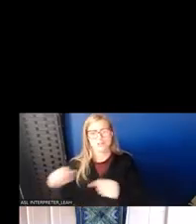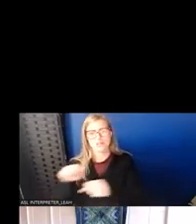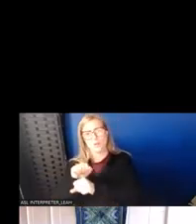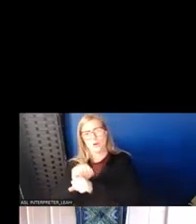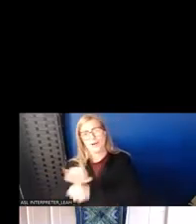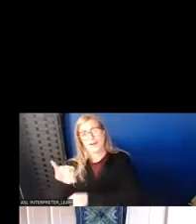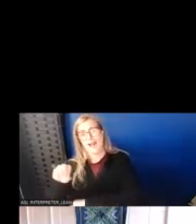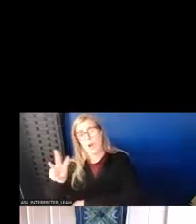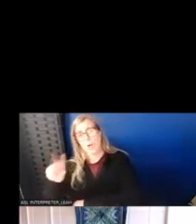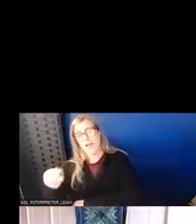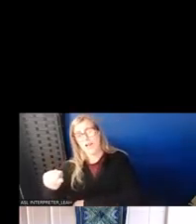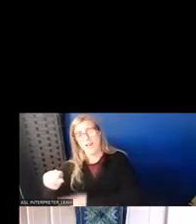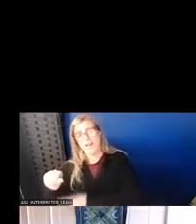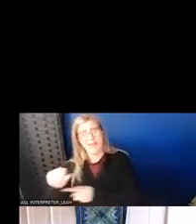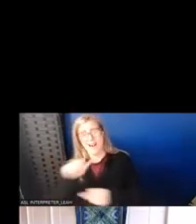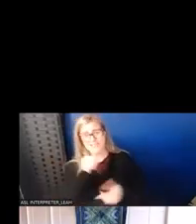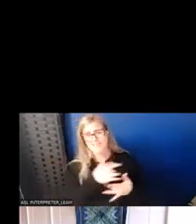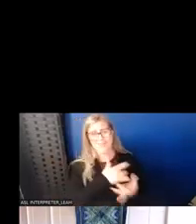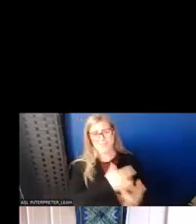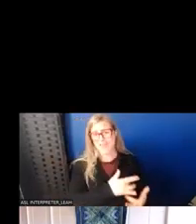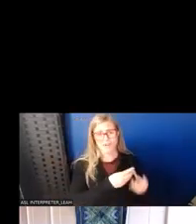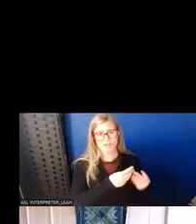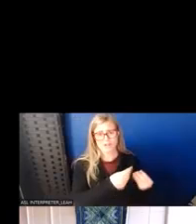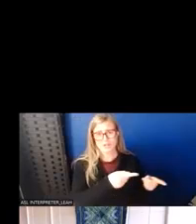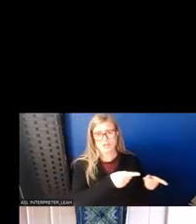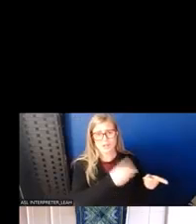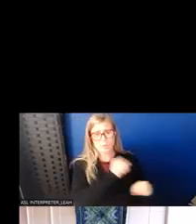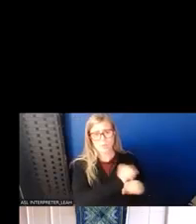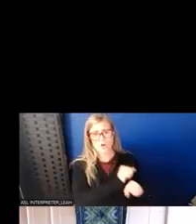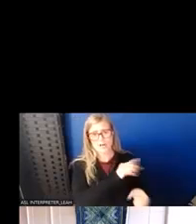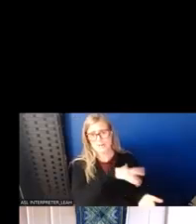and solutions that are going to work in the middle of Africa or